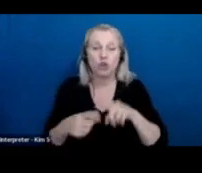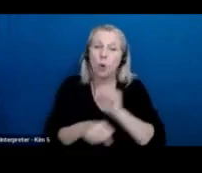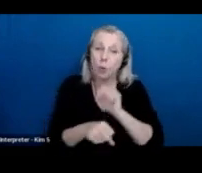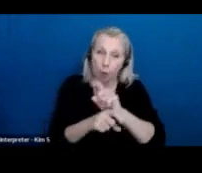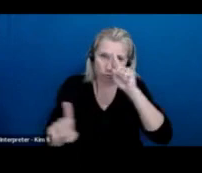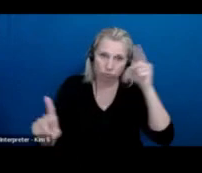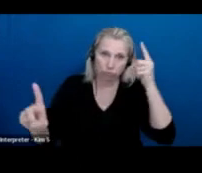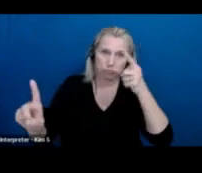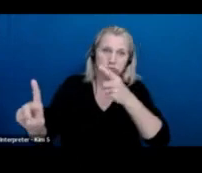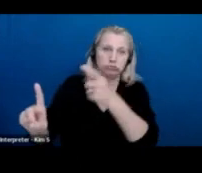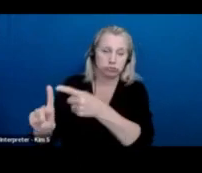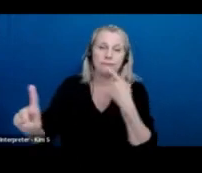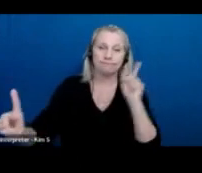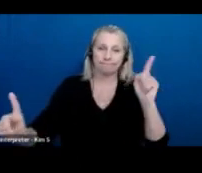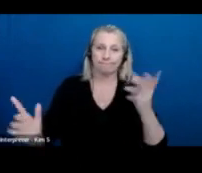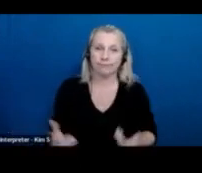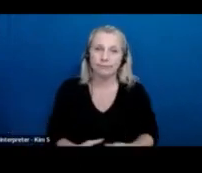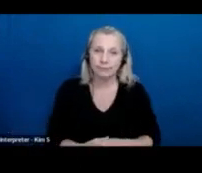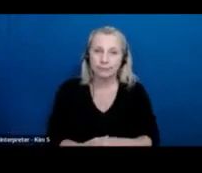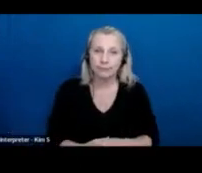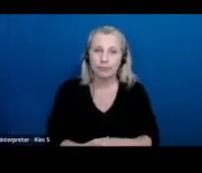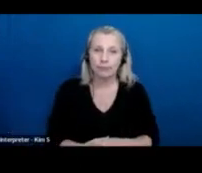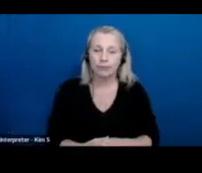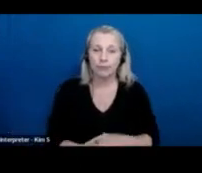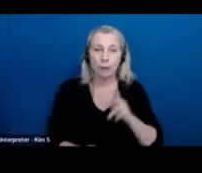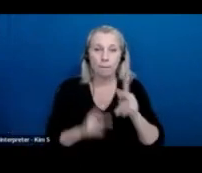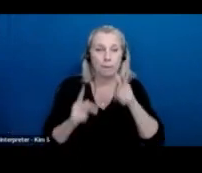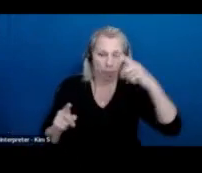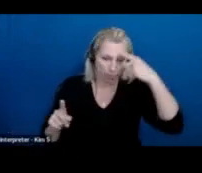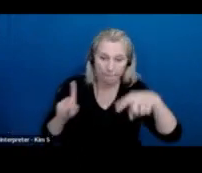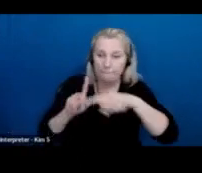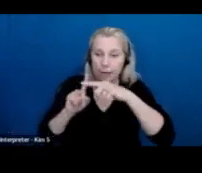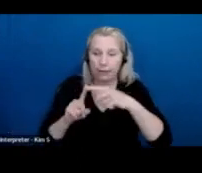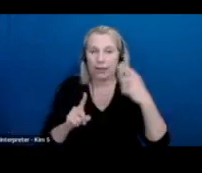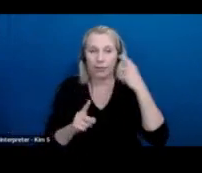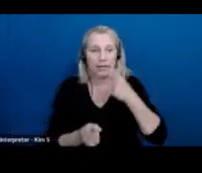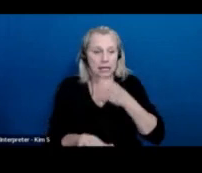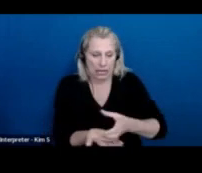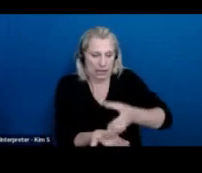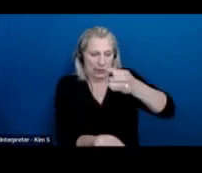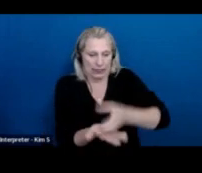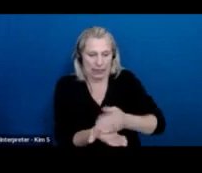the goal. optimistic people see the glass half full, but hopeful